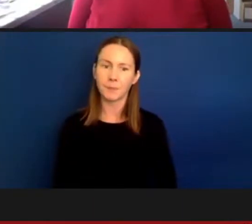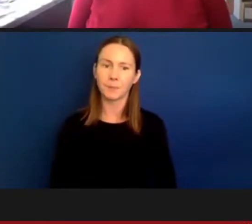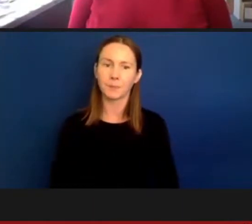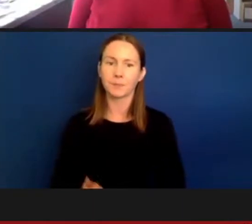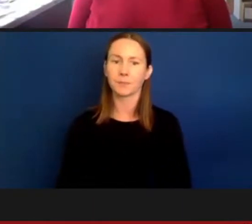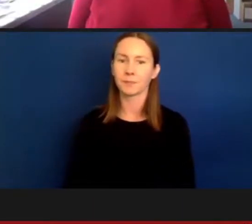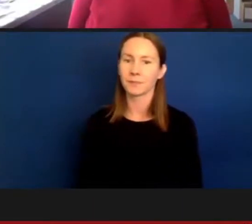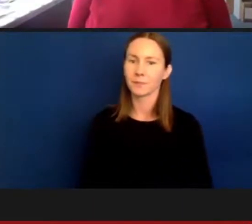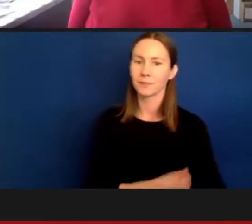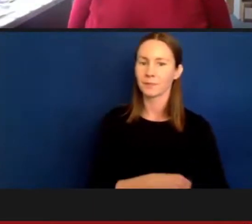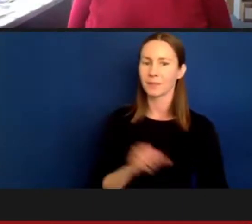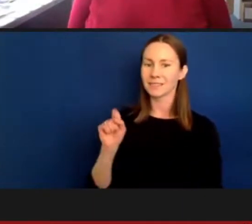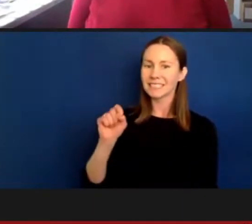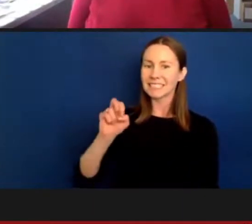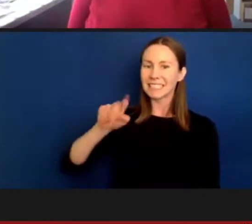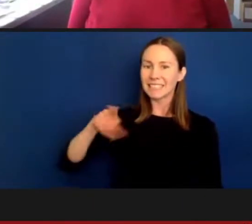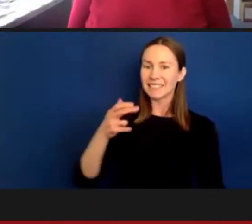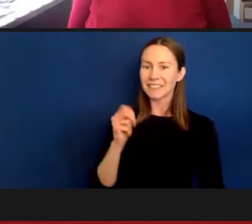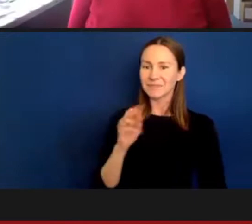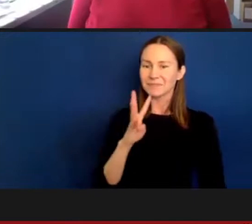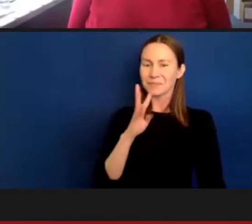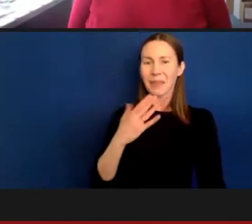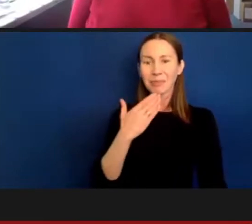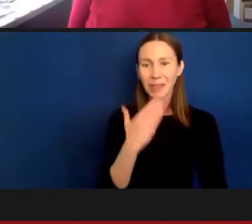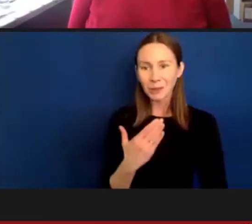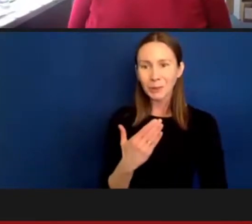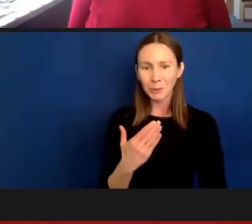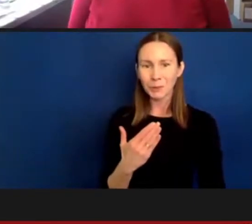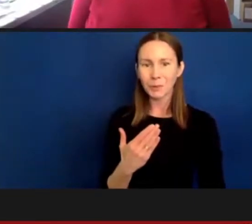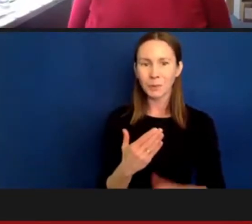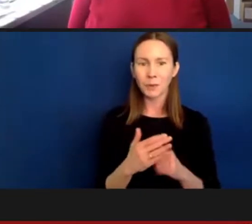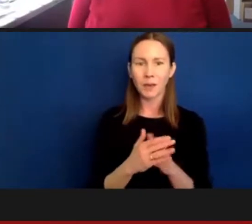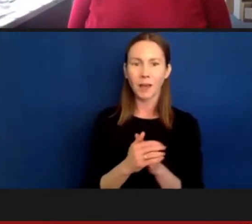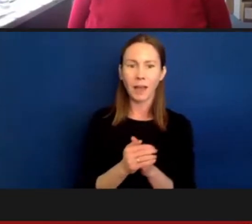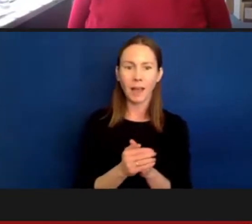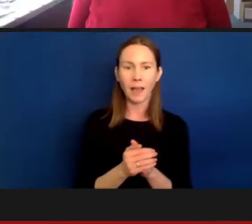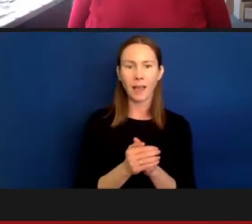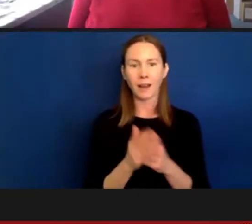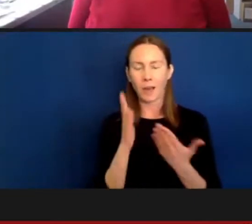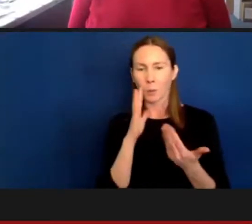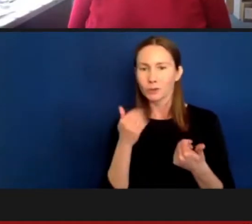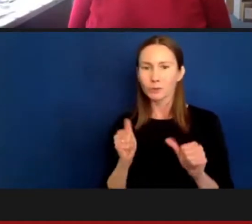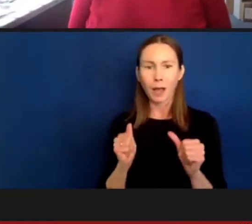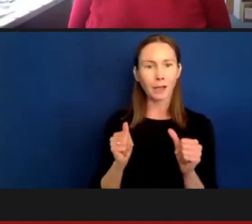And I'll pick up the call for a moment here anyway.